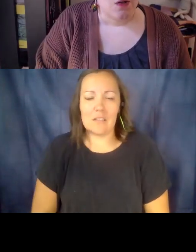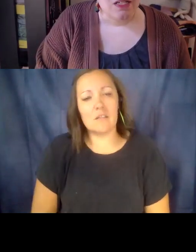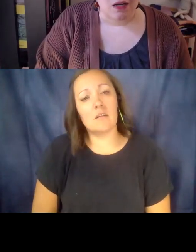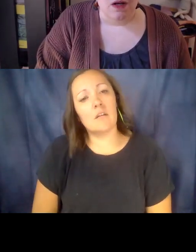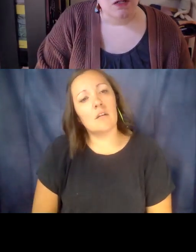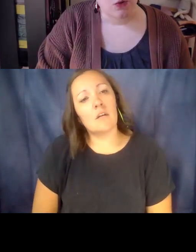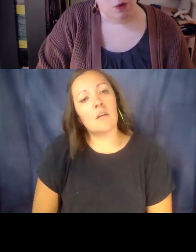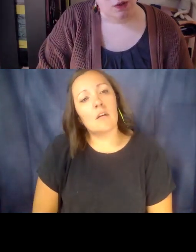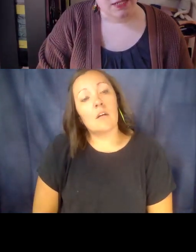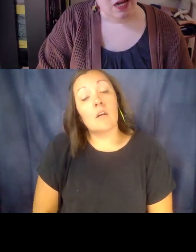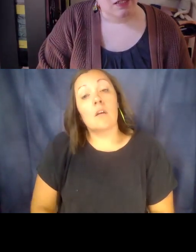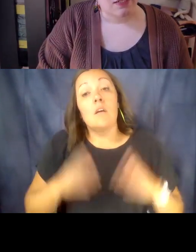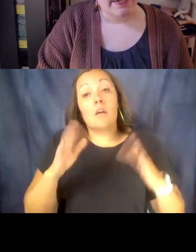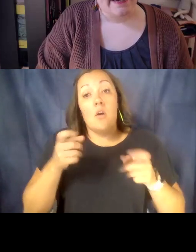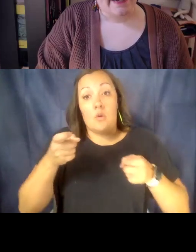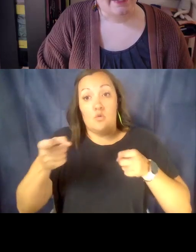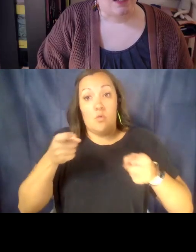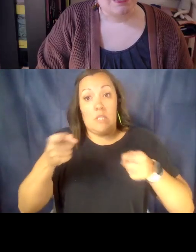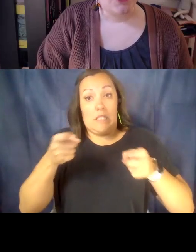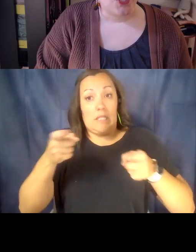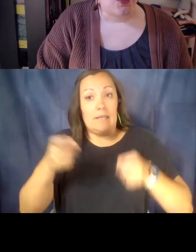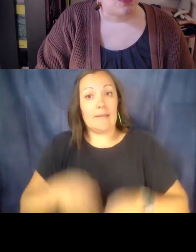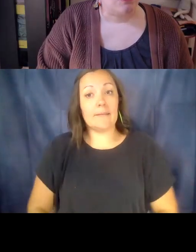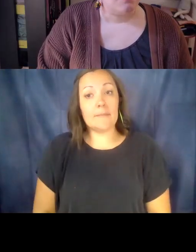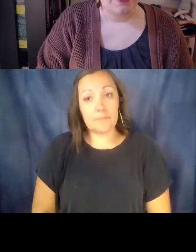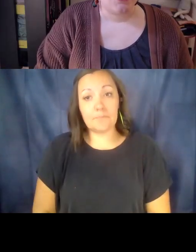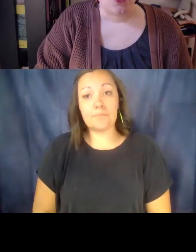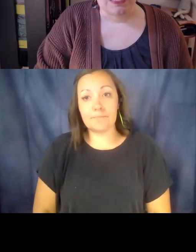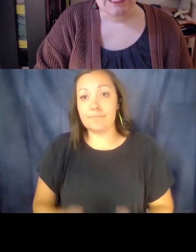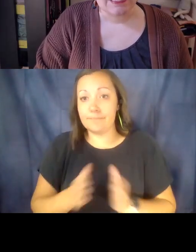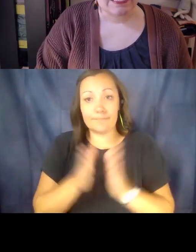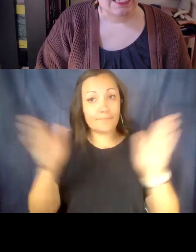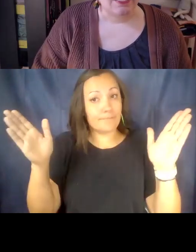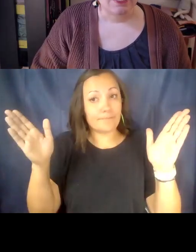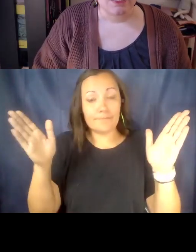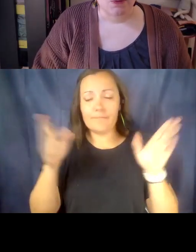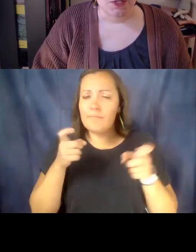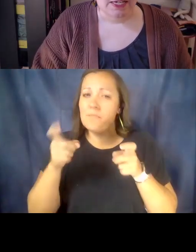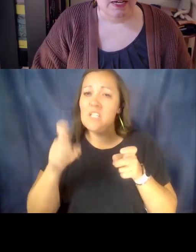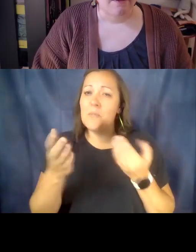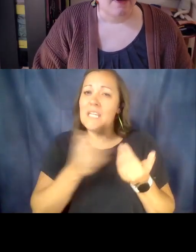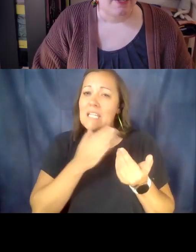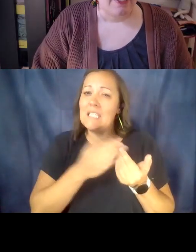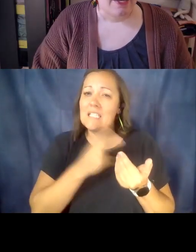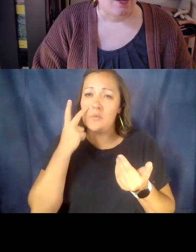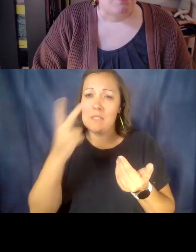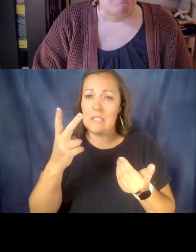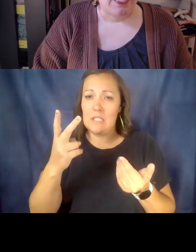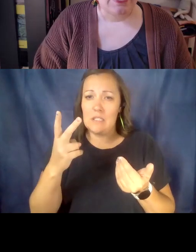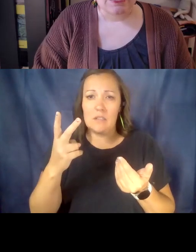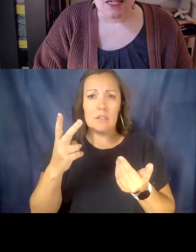let's talk about controls next. In general, make controls easy to see and perceive, make it easy to